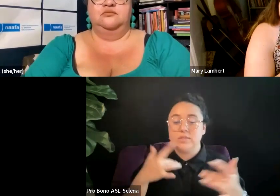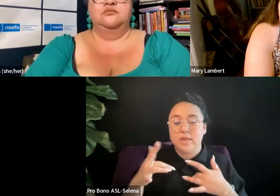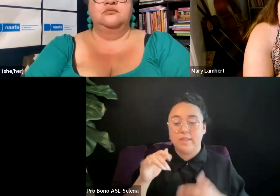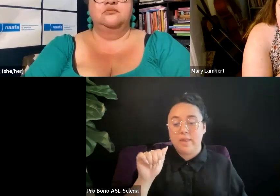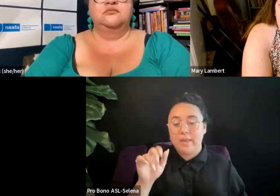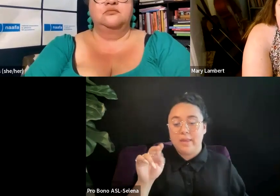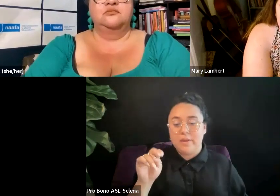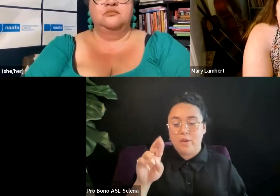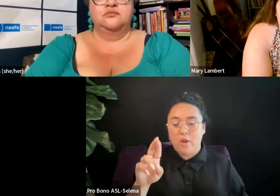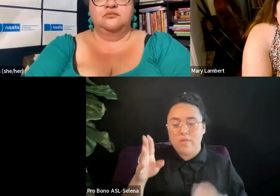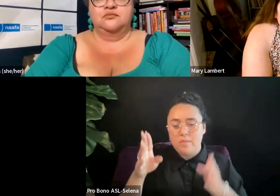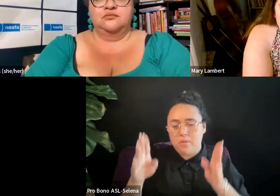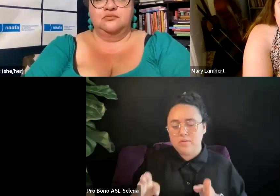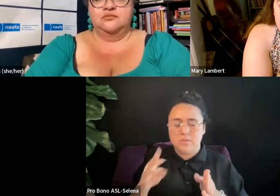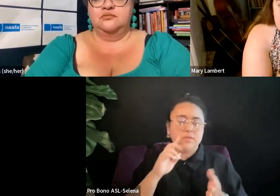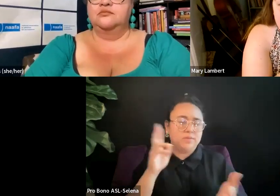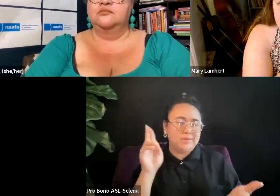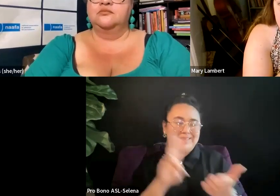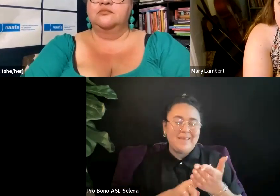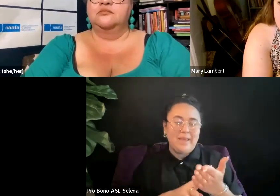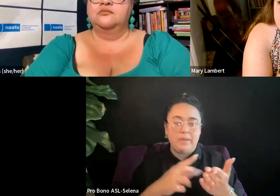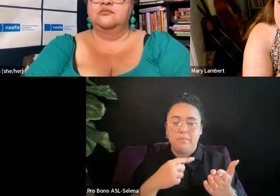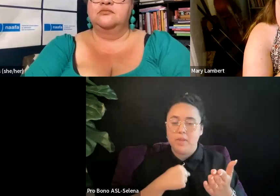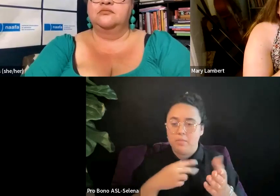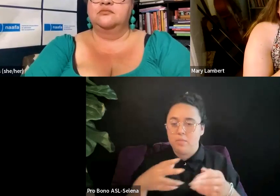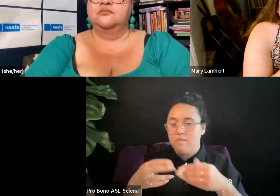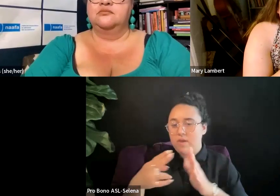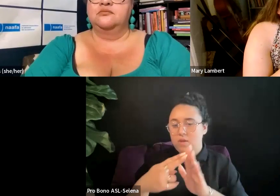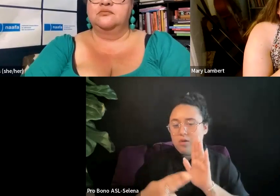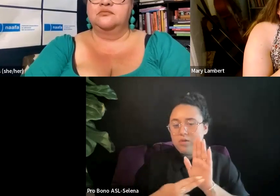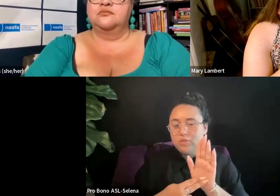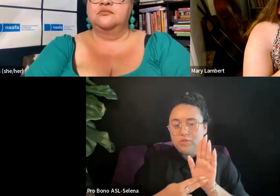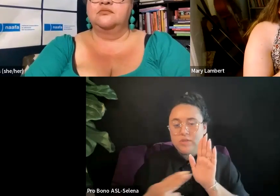Bolden Part of why he signed me was because he loved Body Love This,